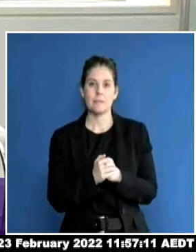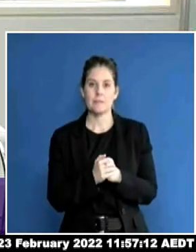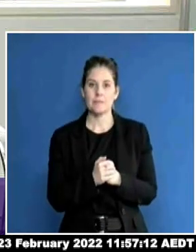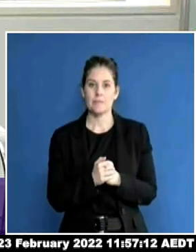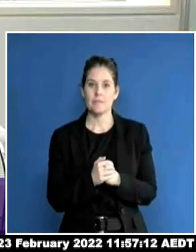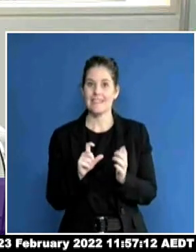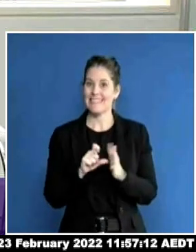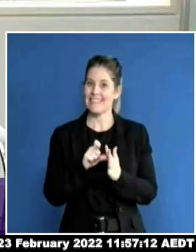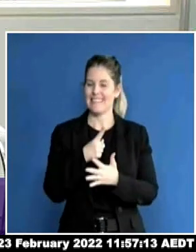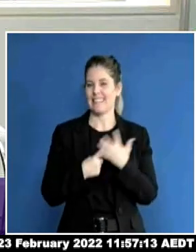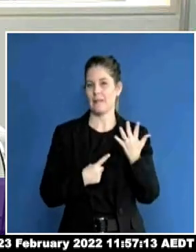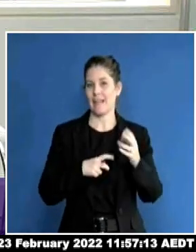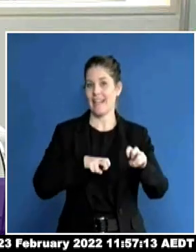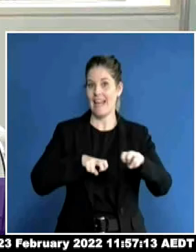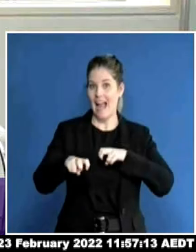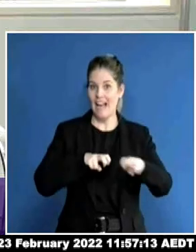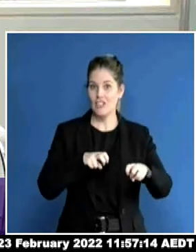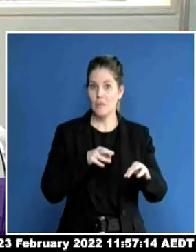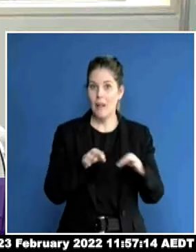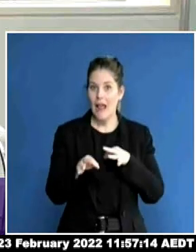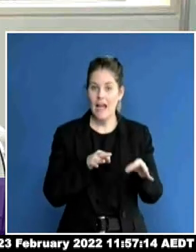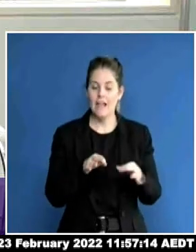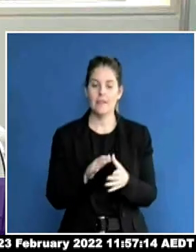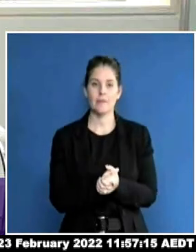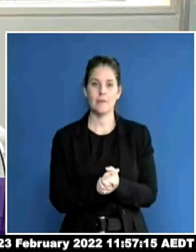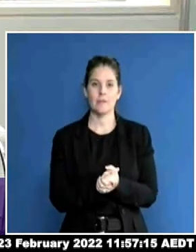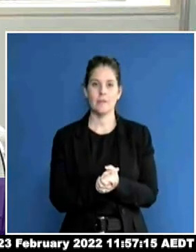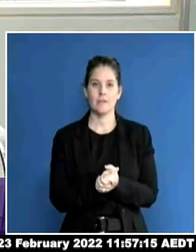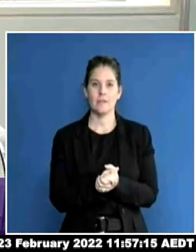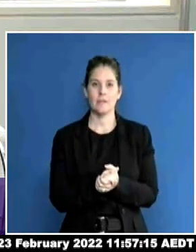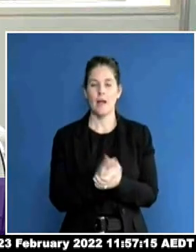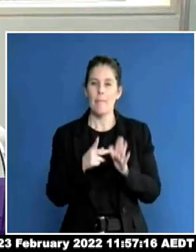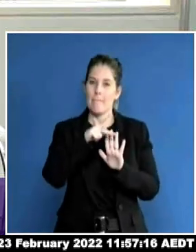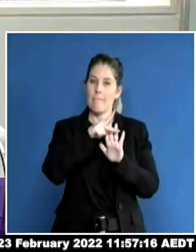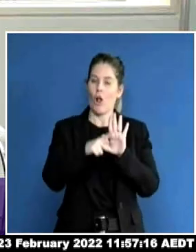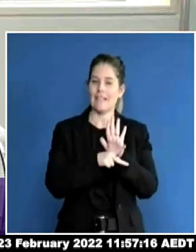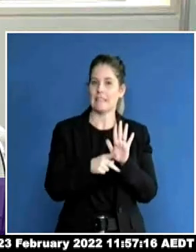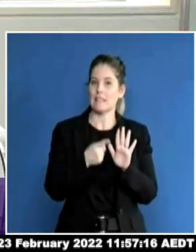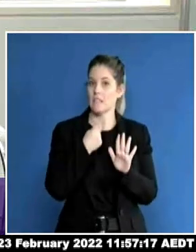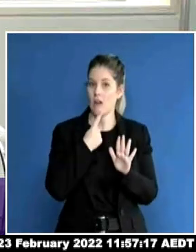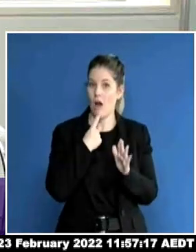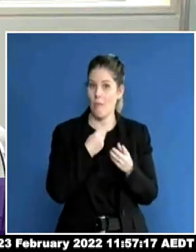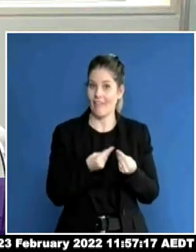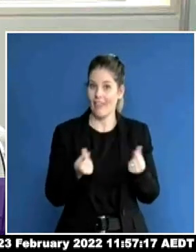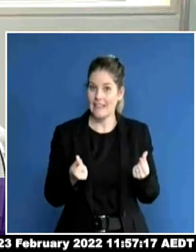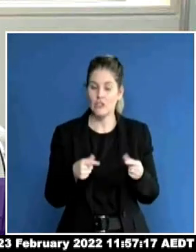Some of the more policy-driven but also some of the practical things that not just staff